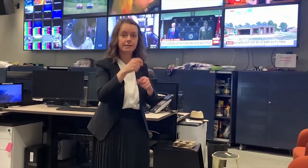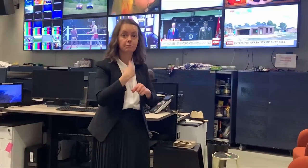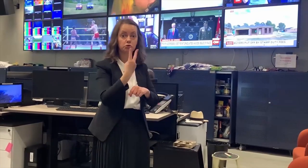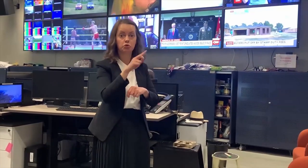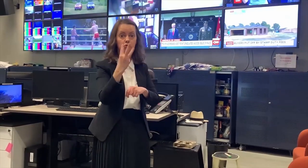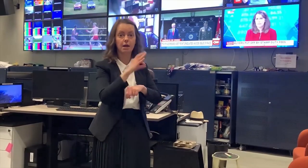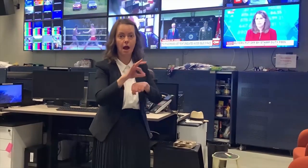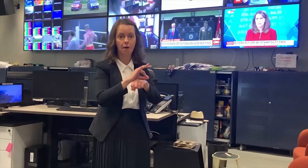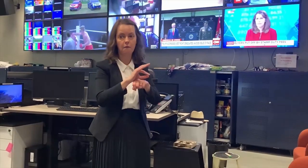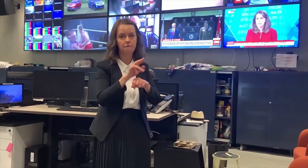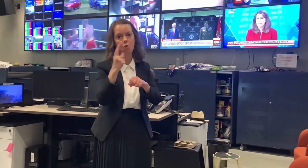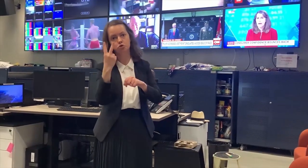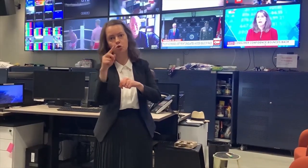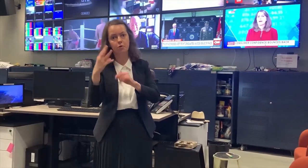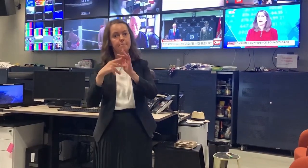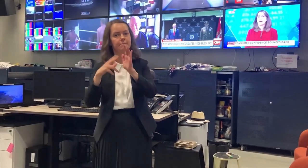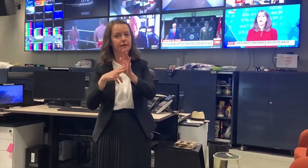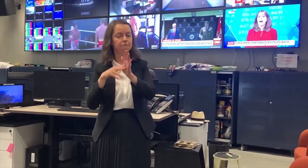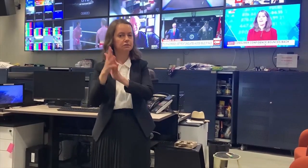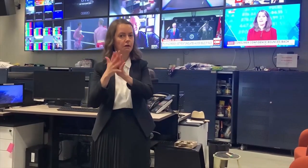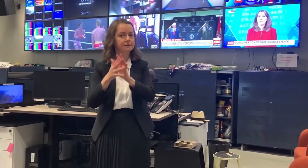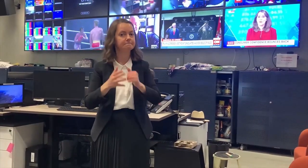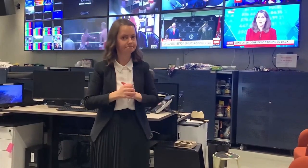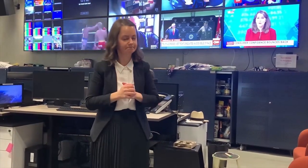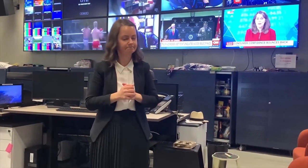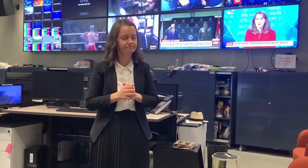So, two to three hours for a two to three-minute Auslan segment!